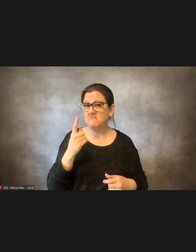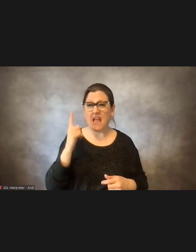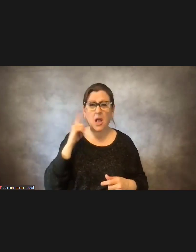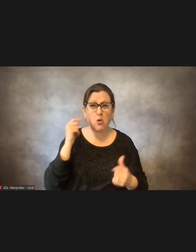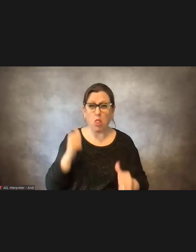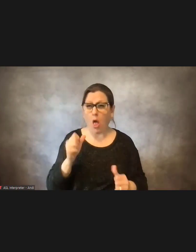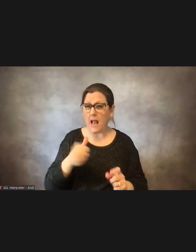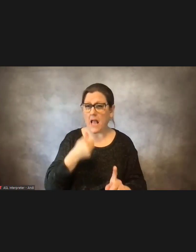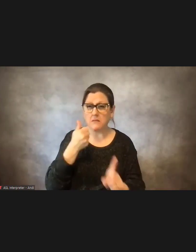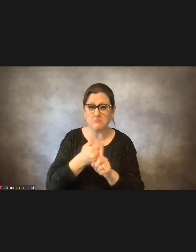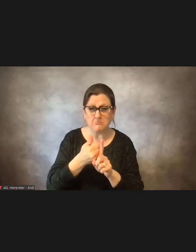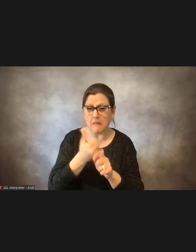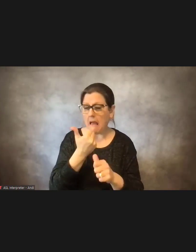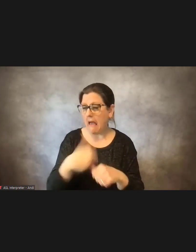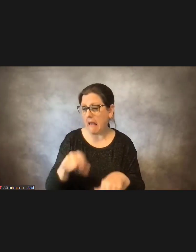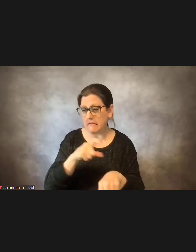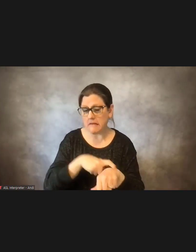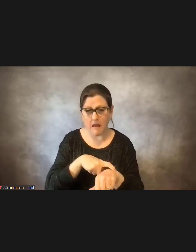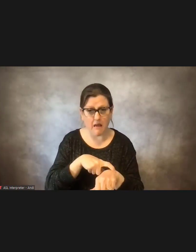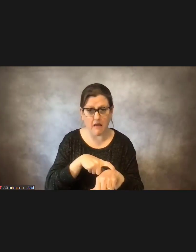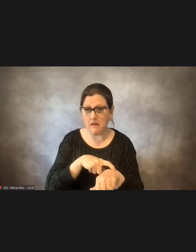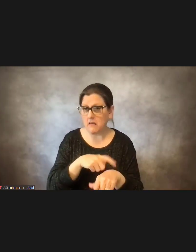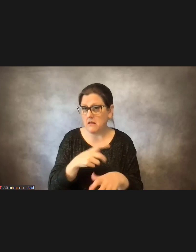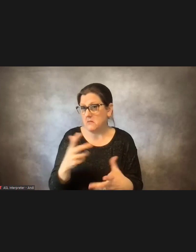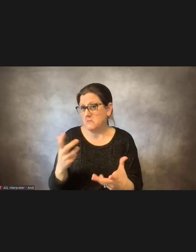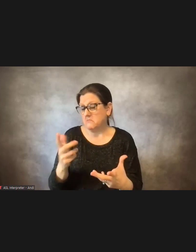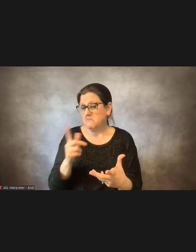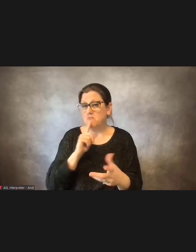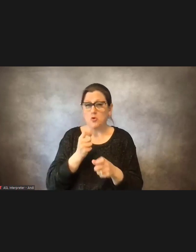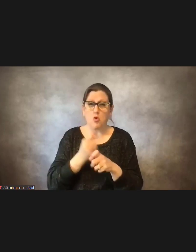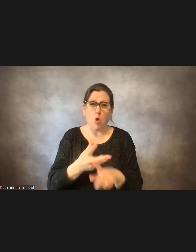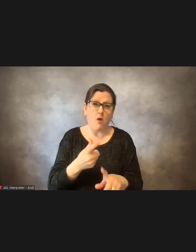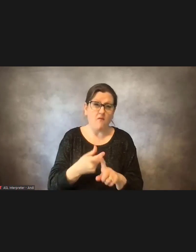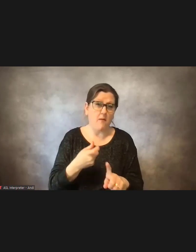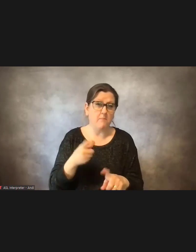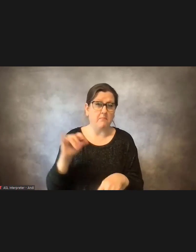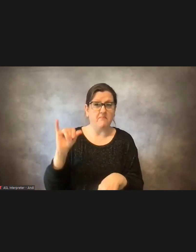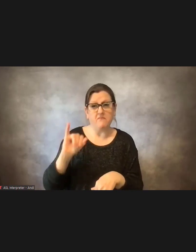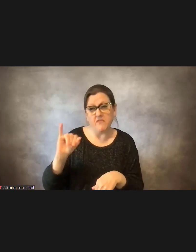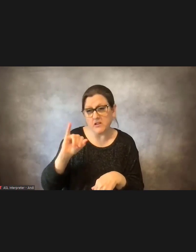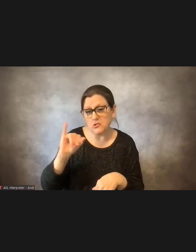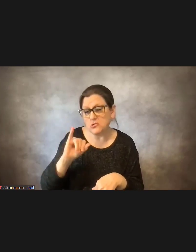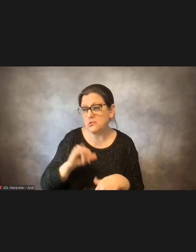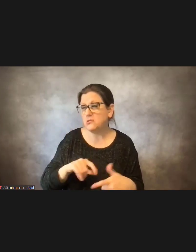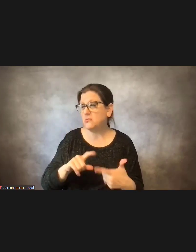result of, um, infection or, um, trauma.